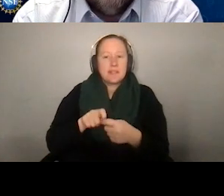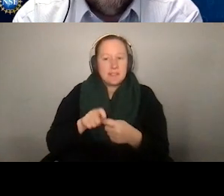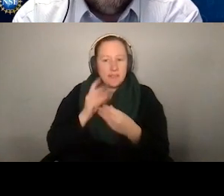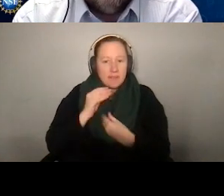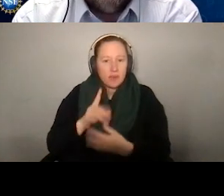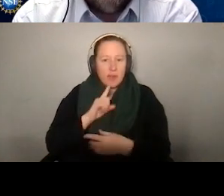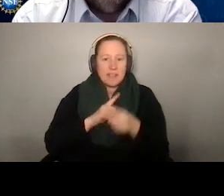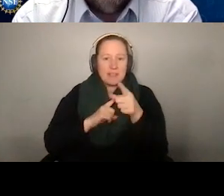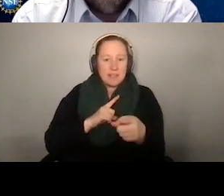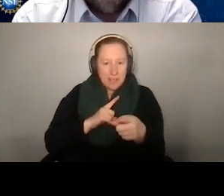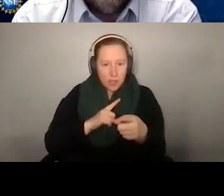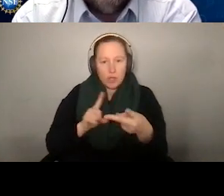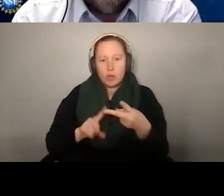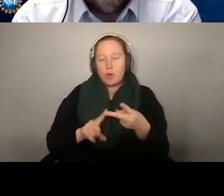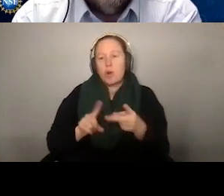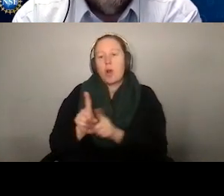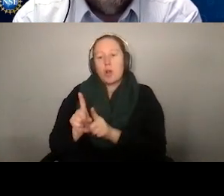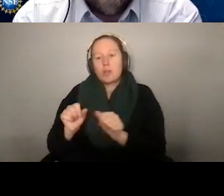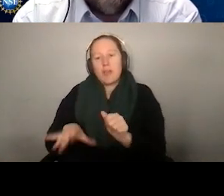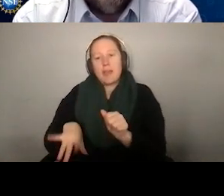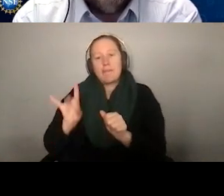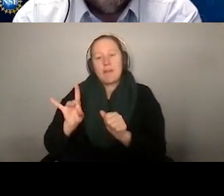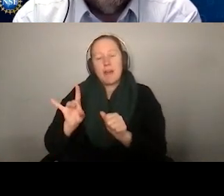and also can be found in our grant FAQ.